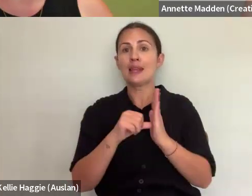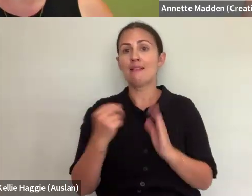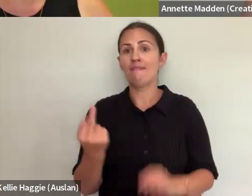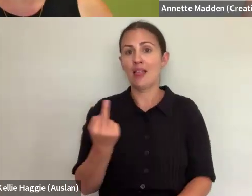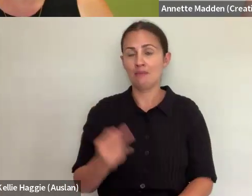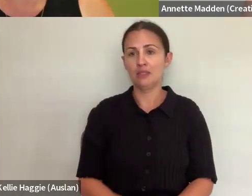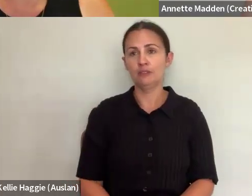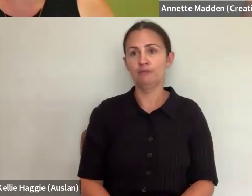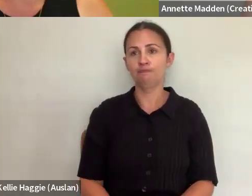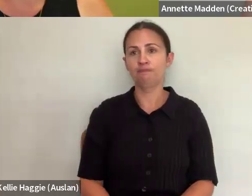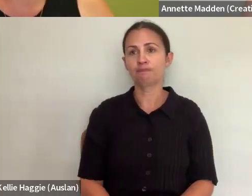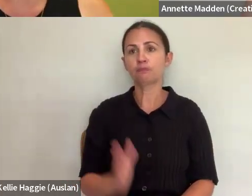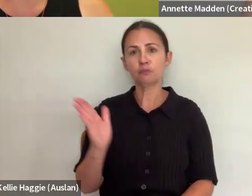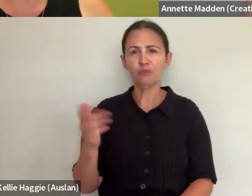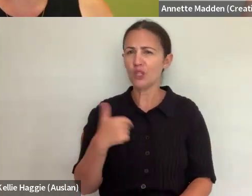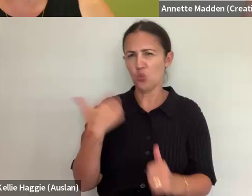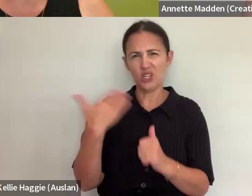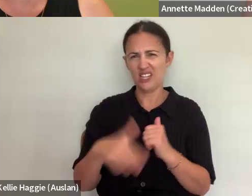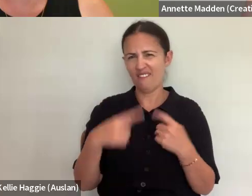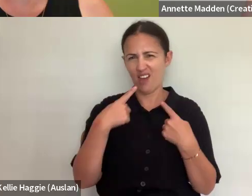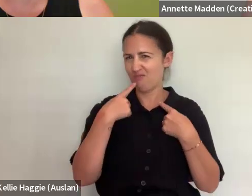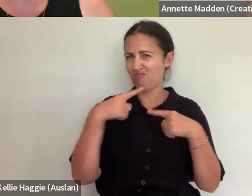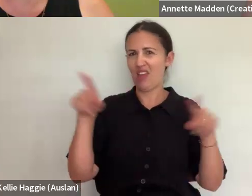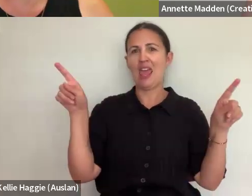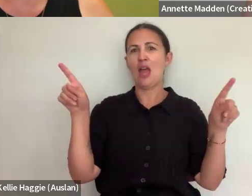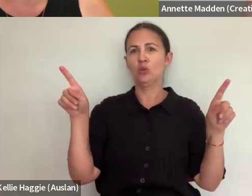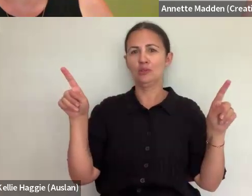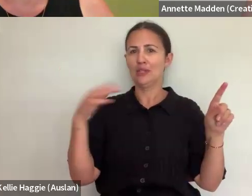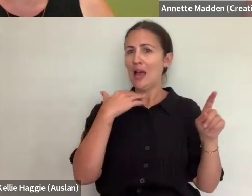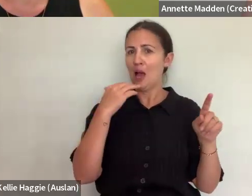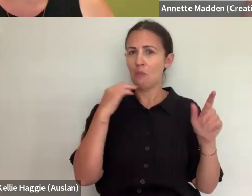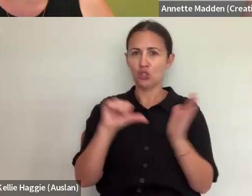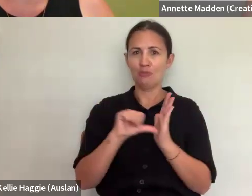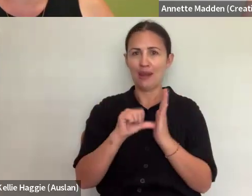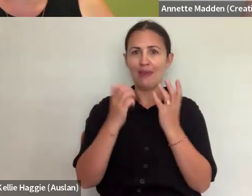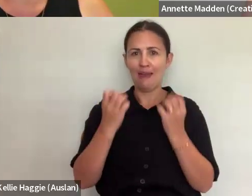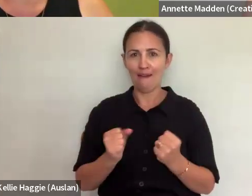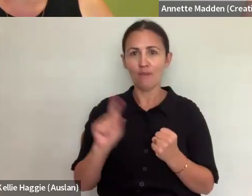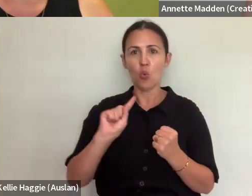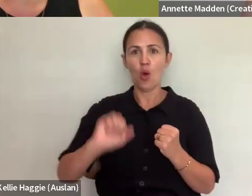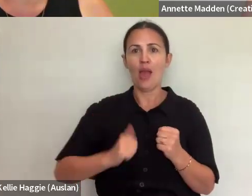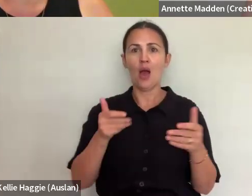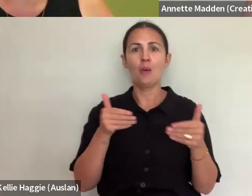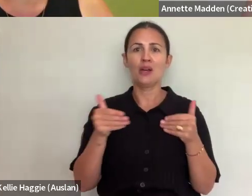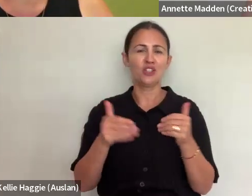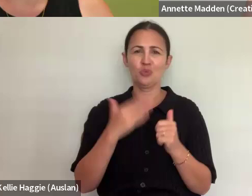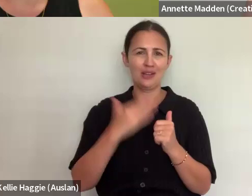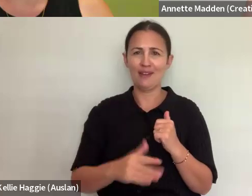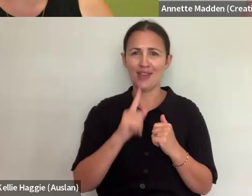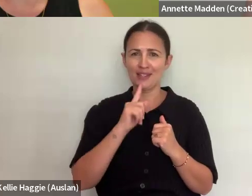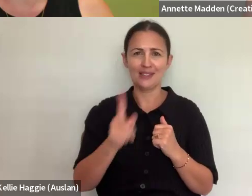right now. We have another question so will move on to that. Where is the pool of money available to this?